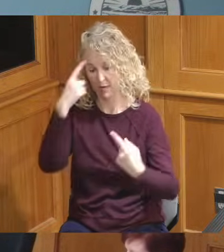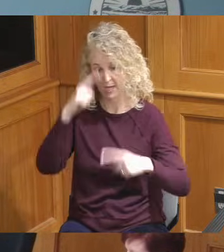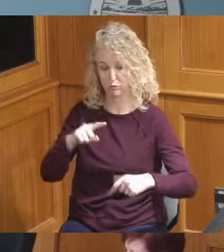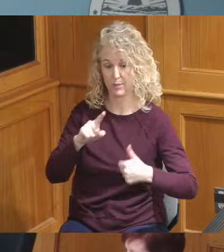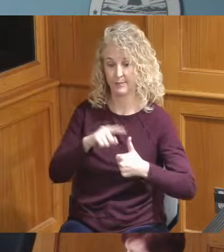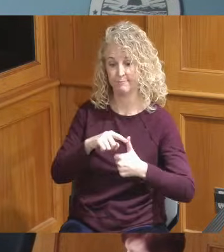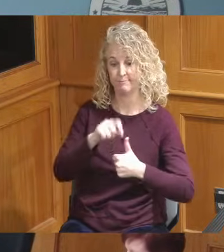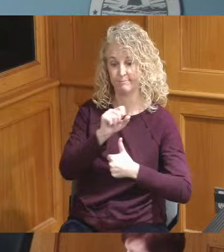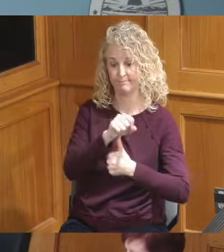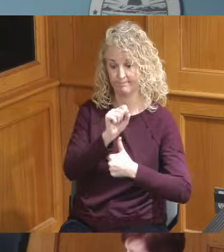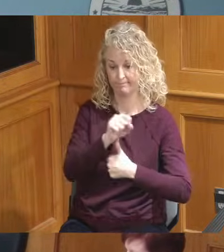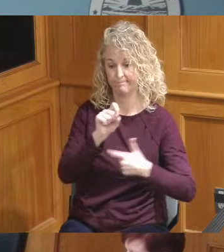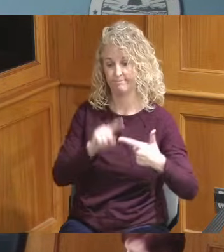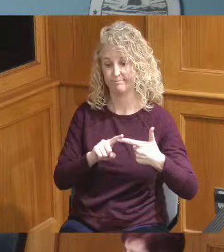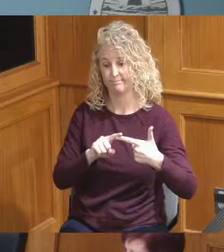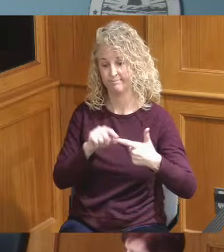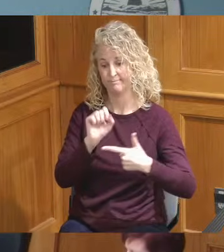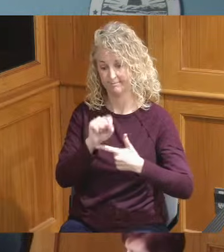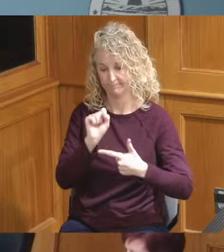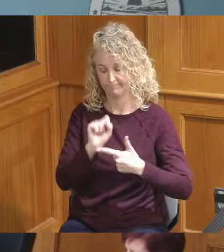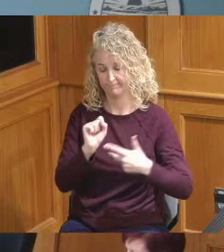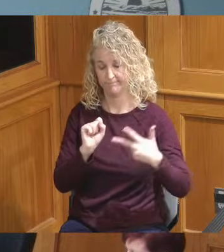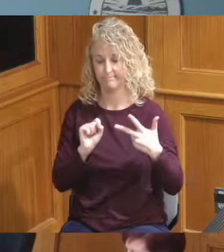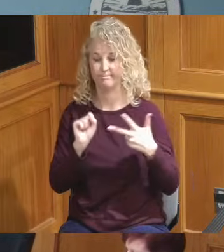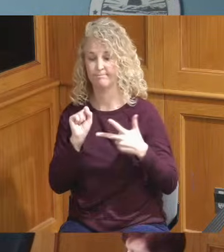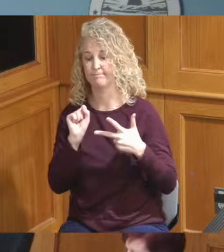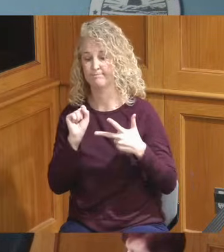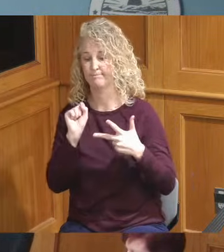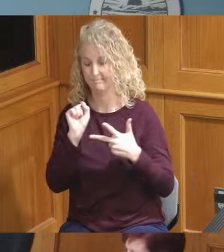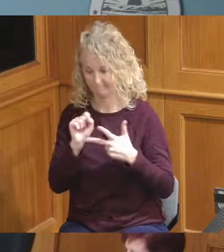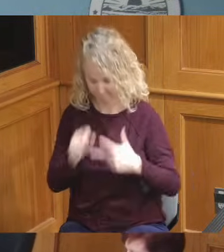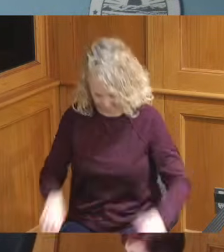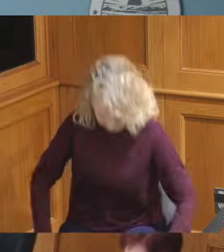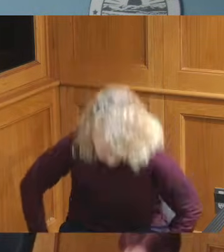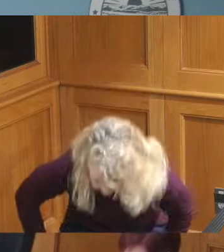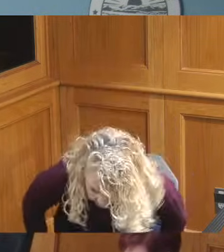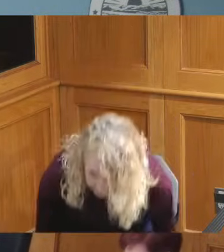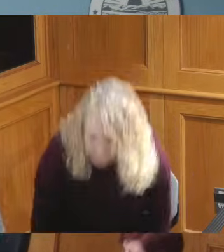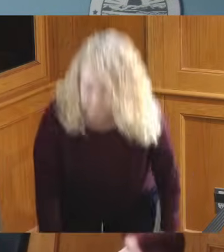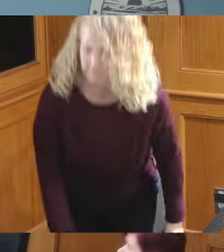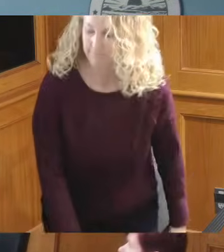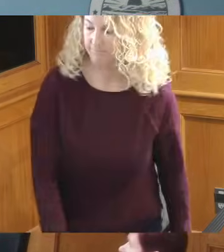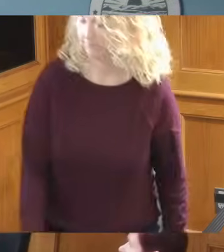Summerus. Yes. Commissioner Reece. Yes. Commissioner Driehaus. Yes. Thank you. Thank you,